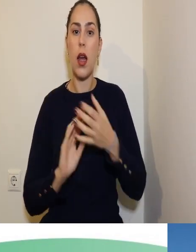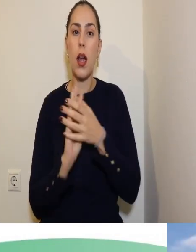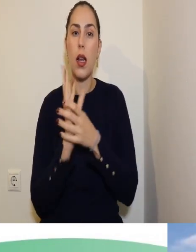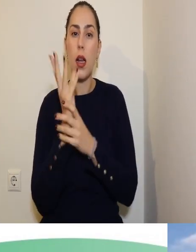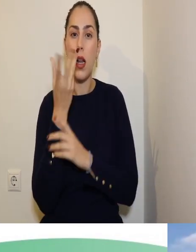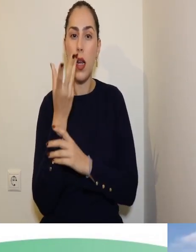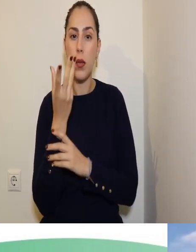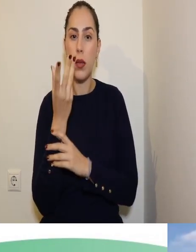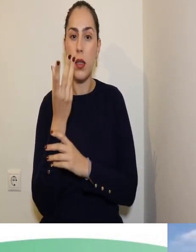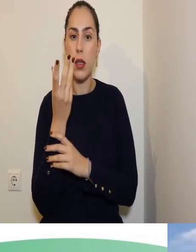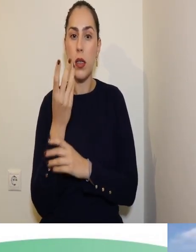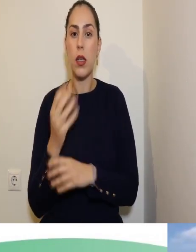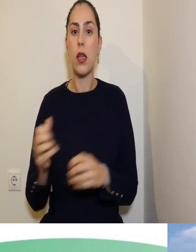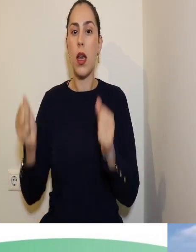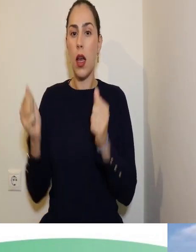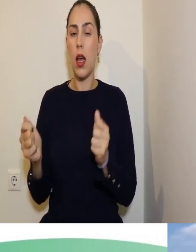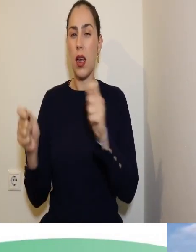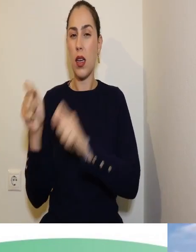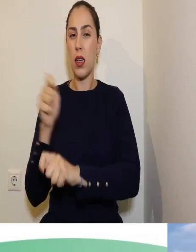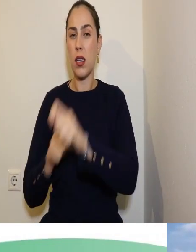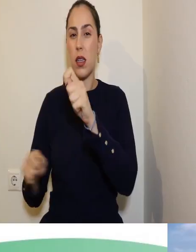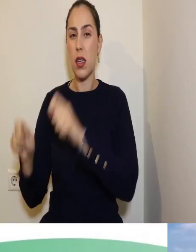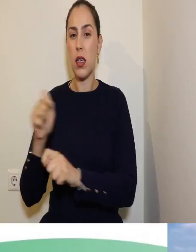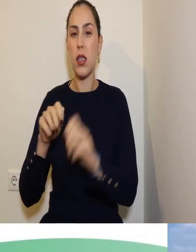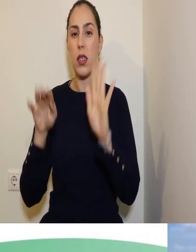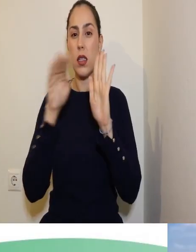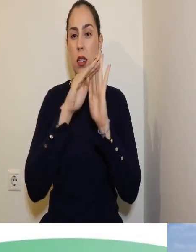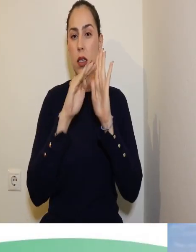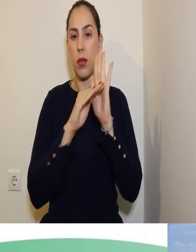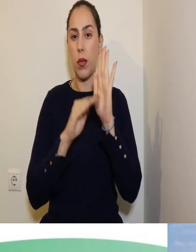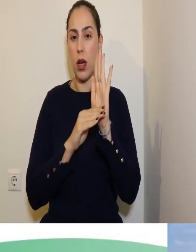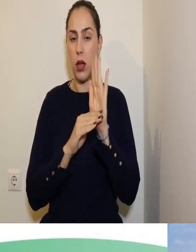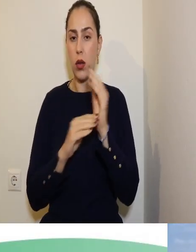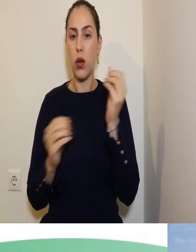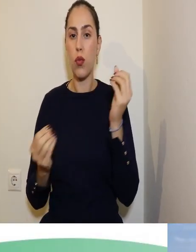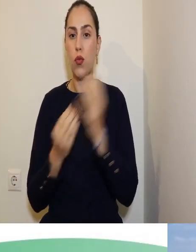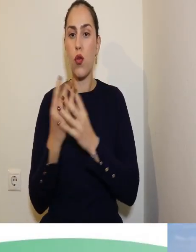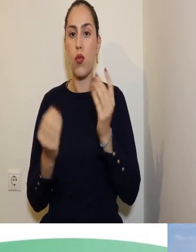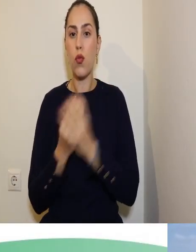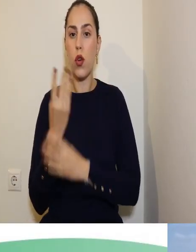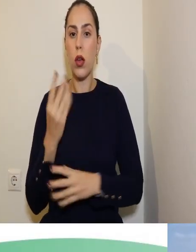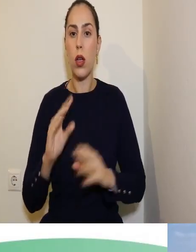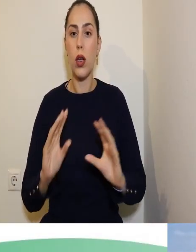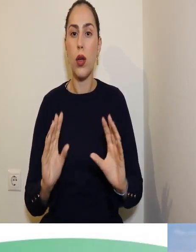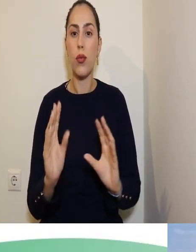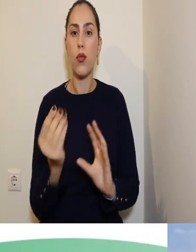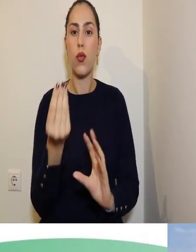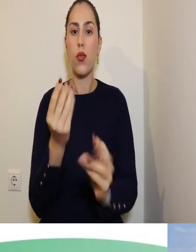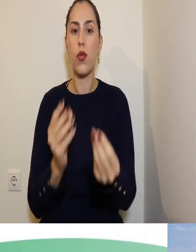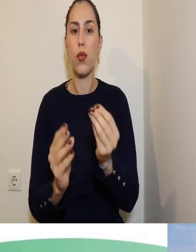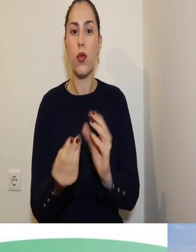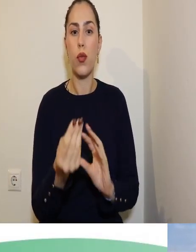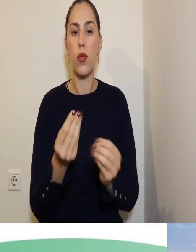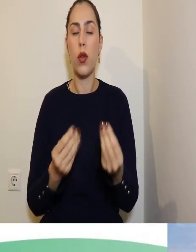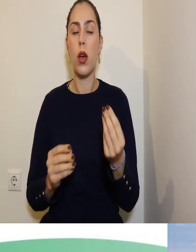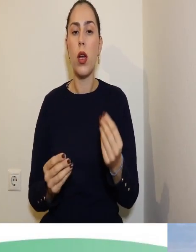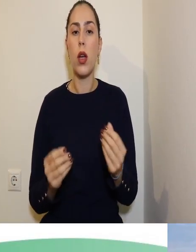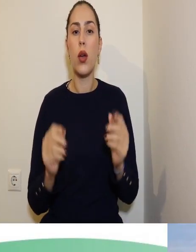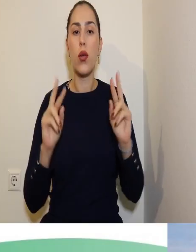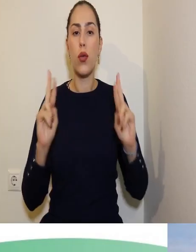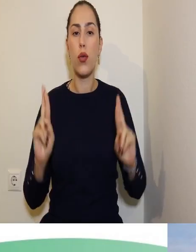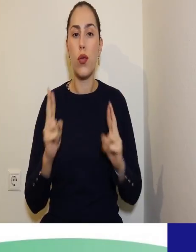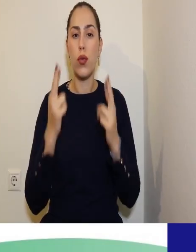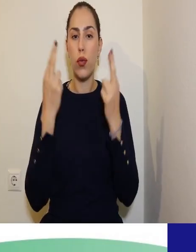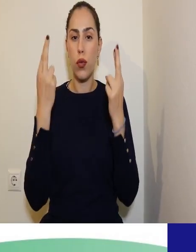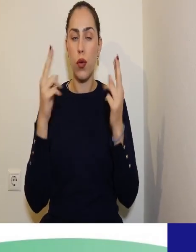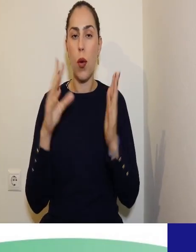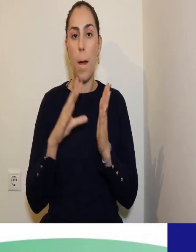We believe that real change comes when green thinking is integrated not only into technologies but also into the way a business operates. Our commitment is to continuously improve and offer solutions that create value for both society and the environment.